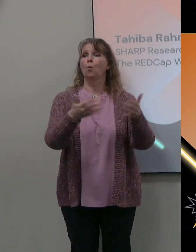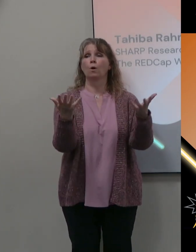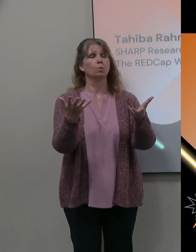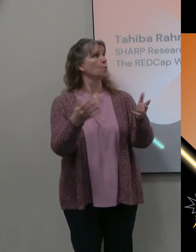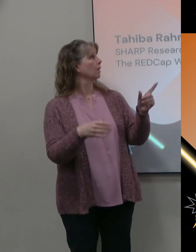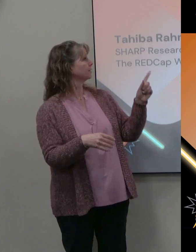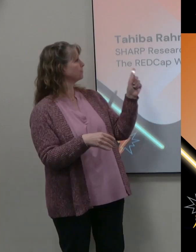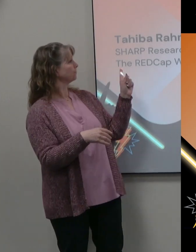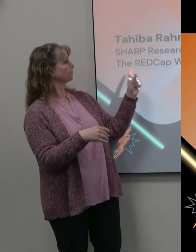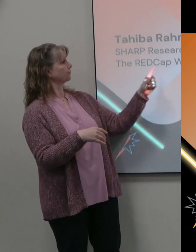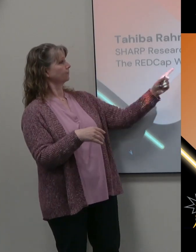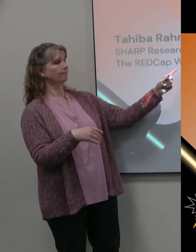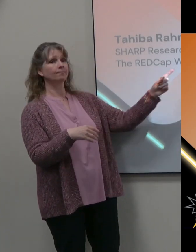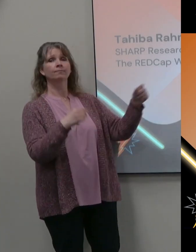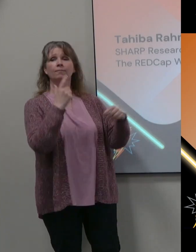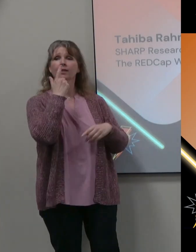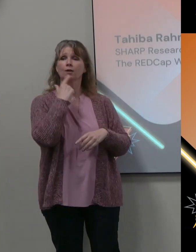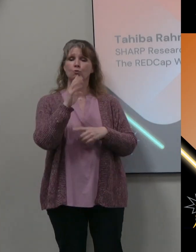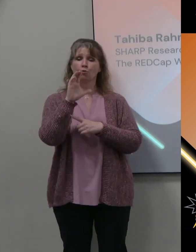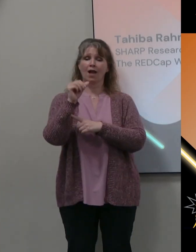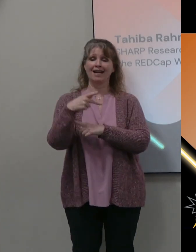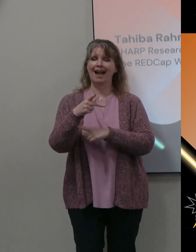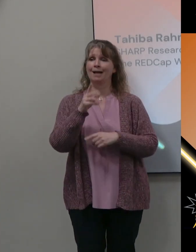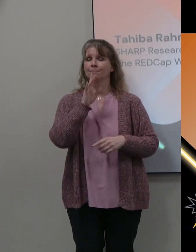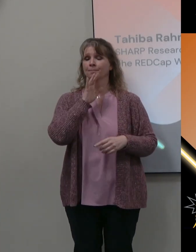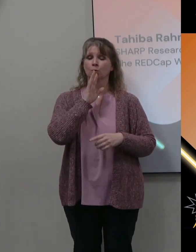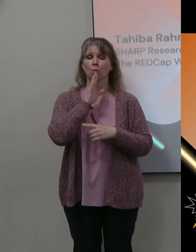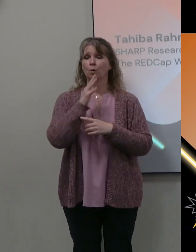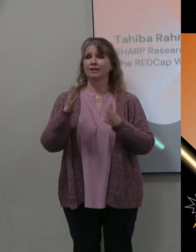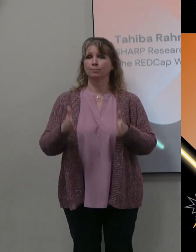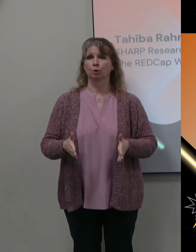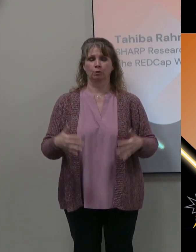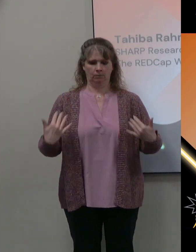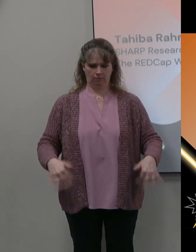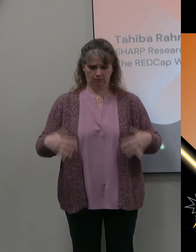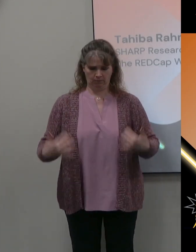And her award is the REDCap Whisperer.